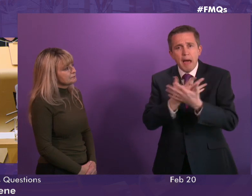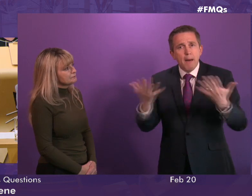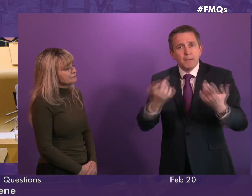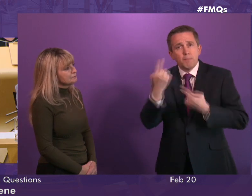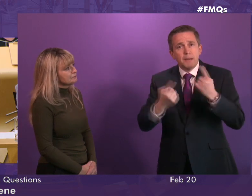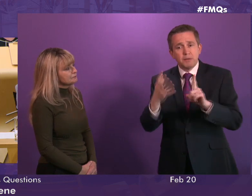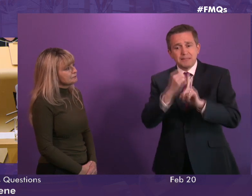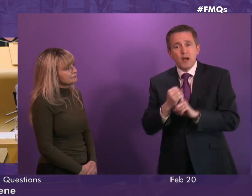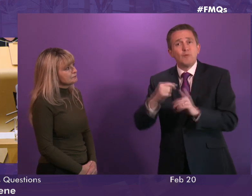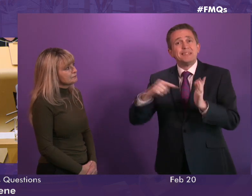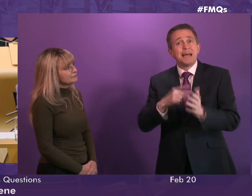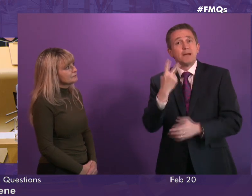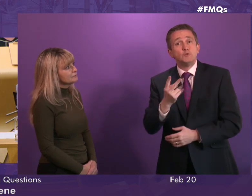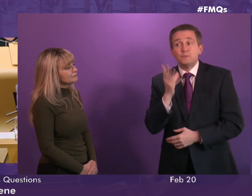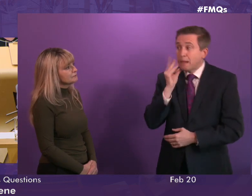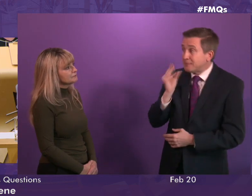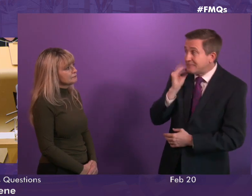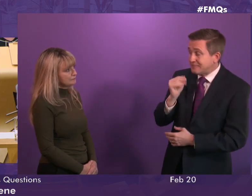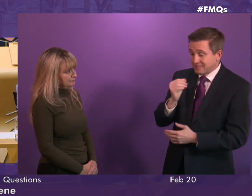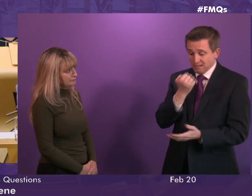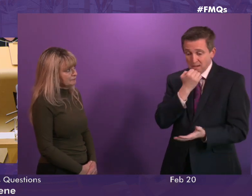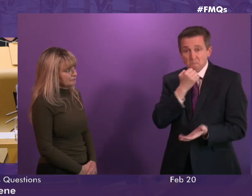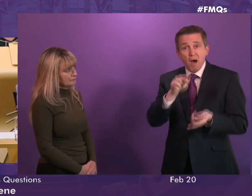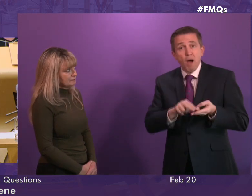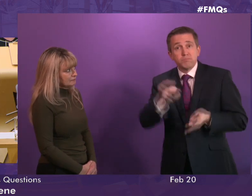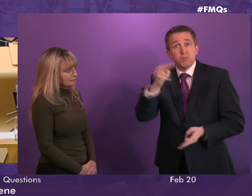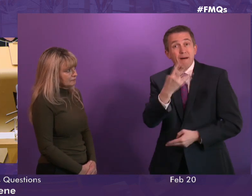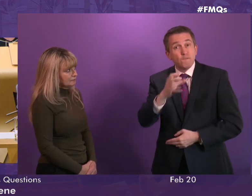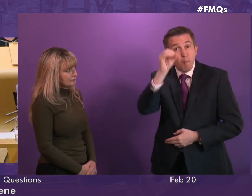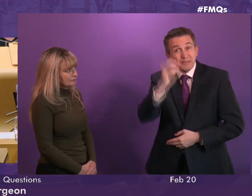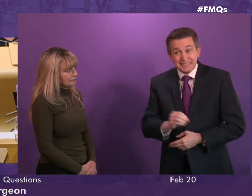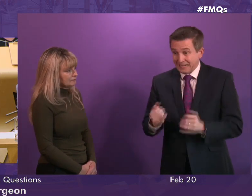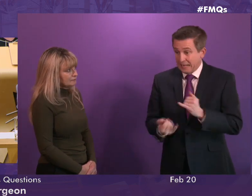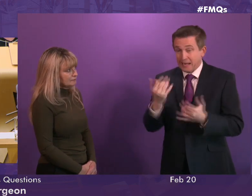with type 2 diabetes has risen by 40 per cent in the last 10 years.